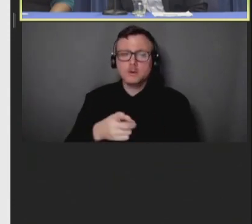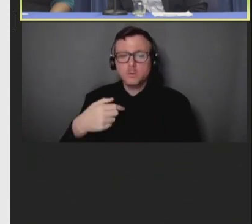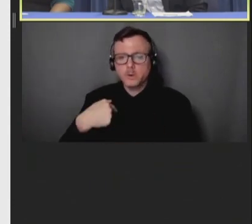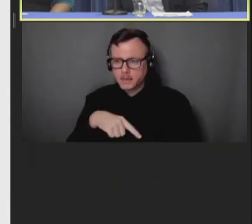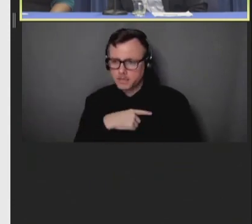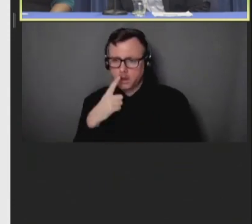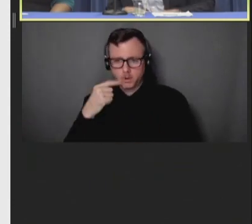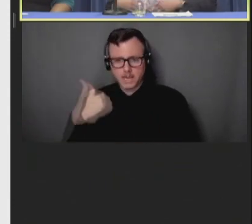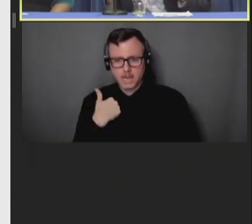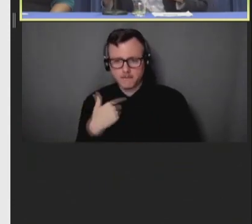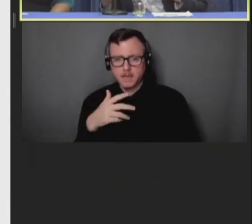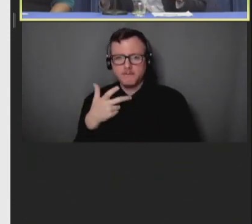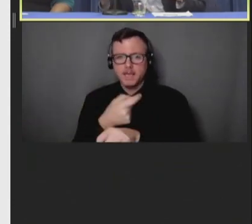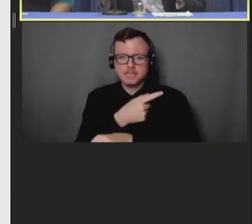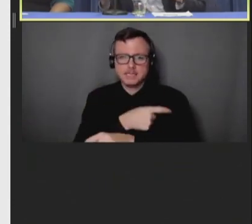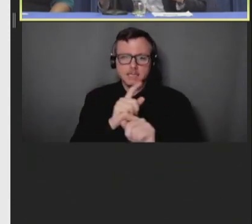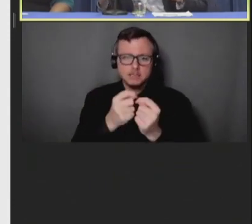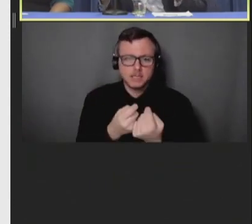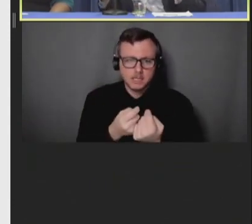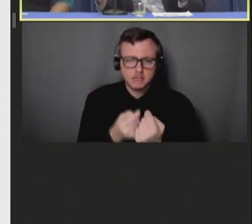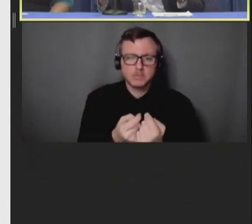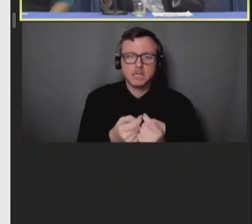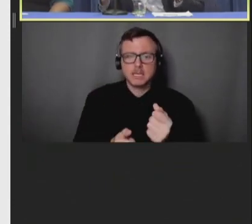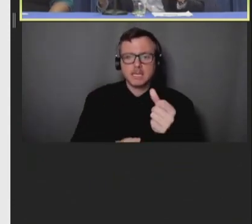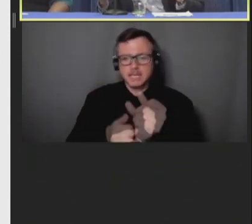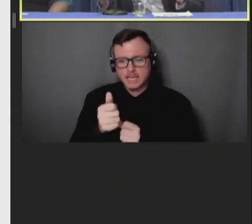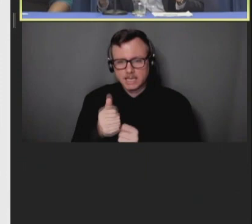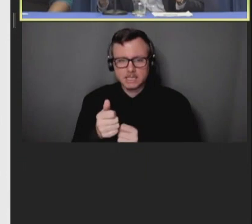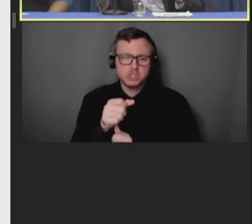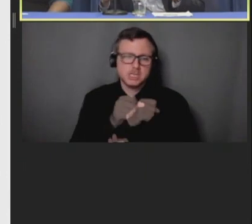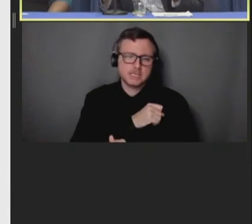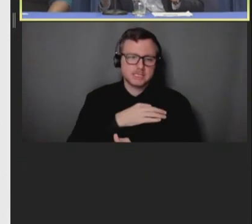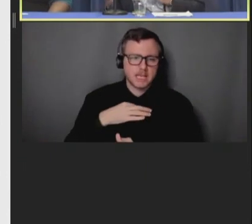you know, we needed a certain number of vaccinations per staff to justify